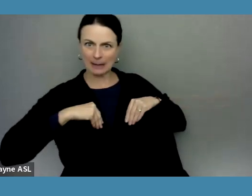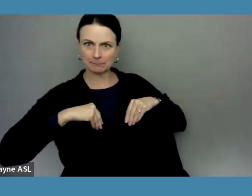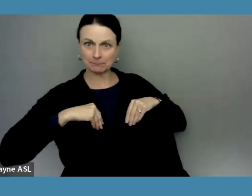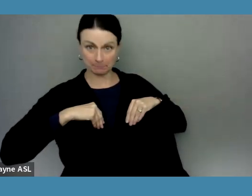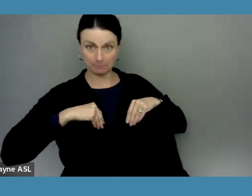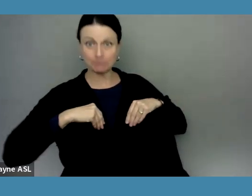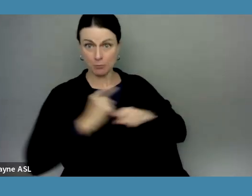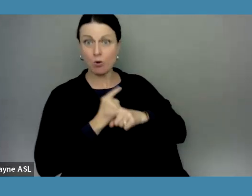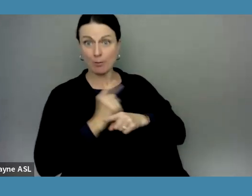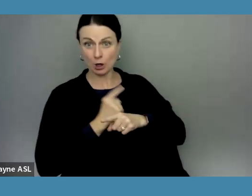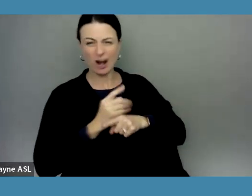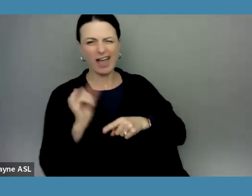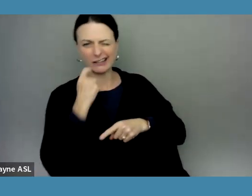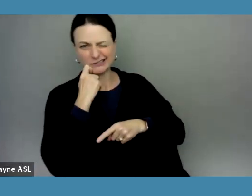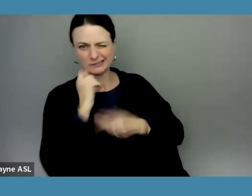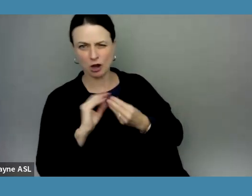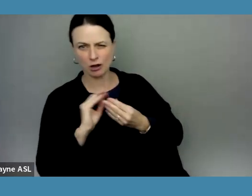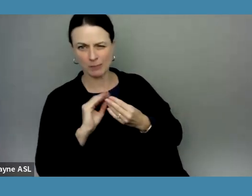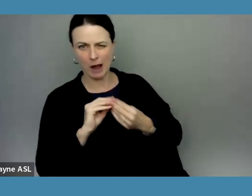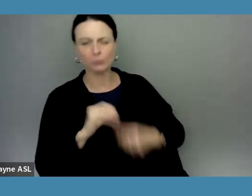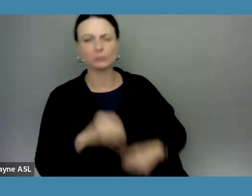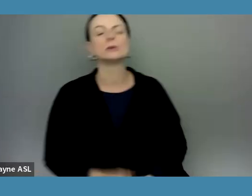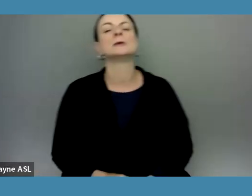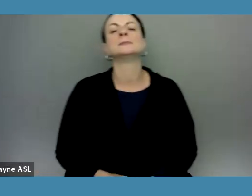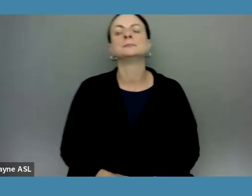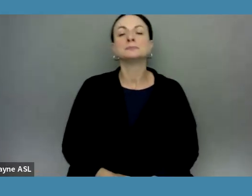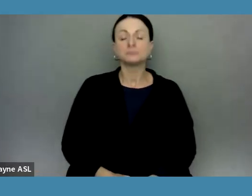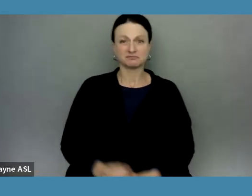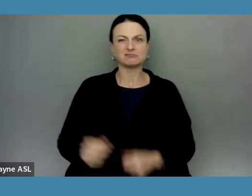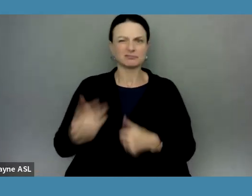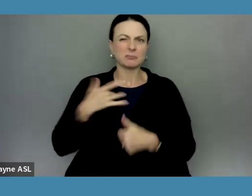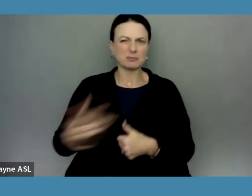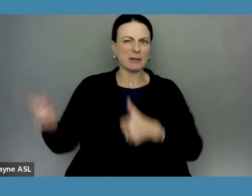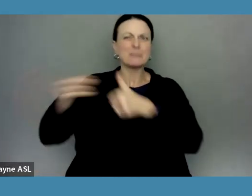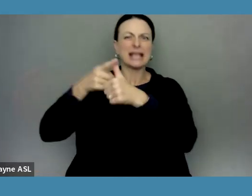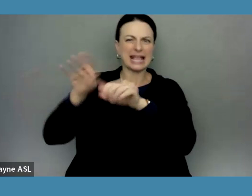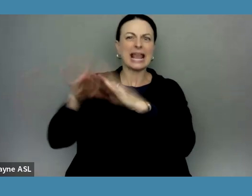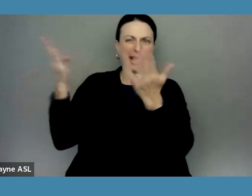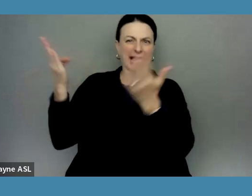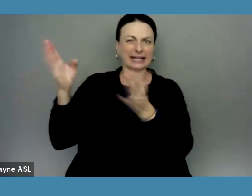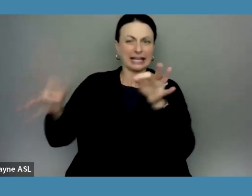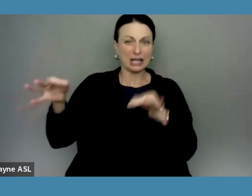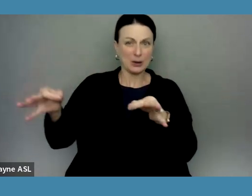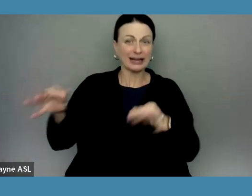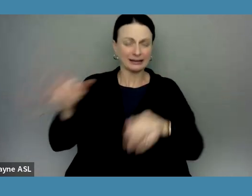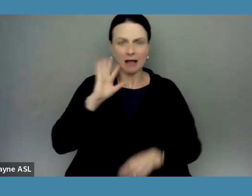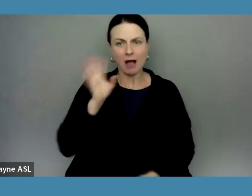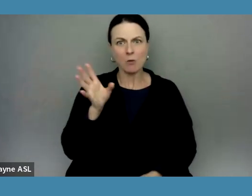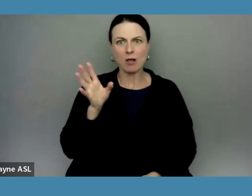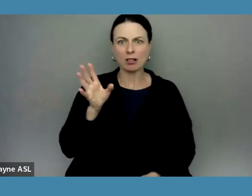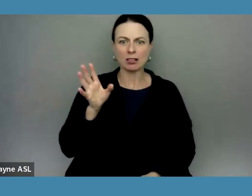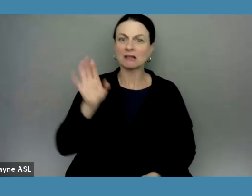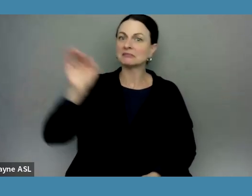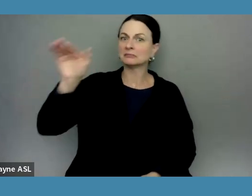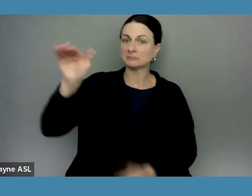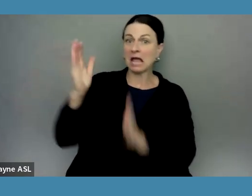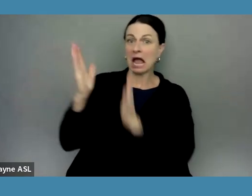So like I just said, usually at the beginning of a fair hearing, I will ask the hearing officer whether